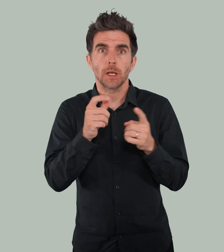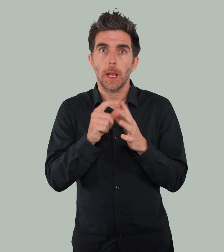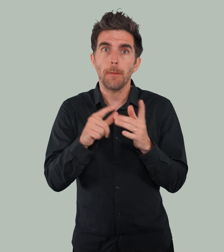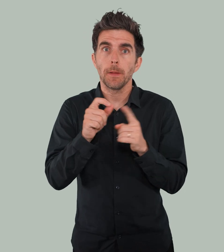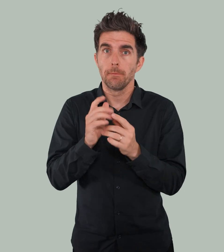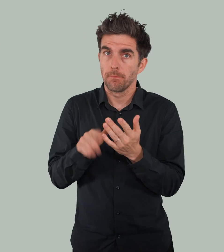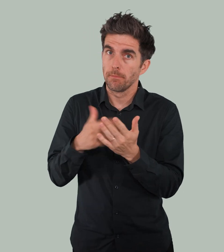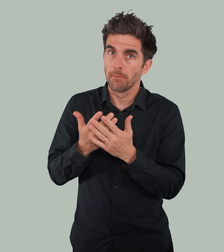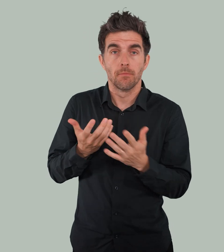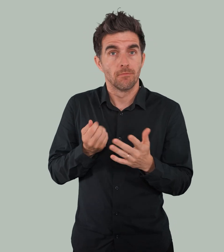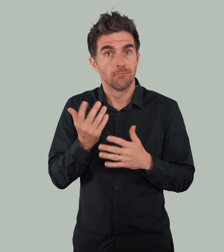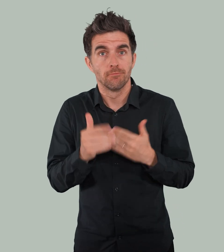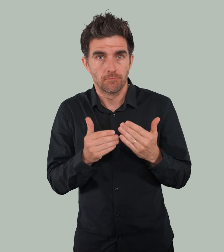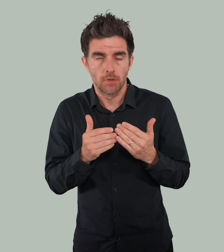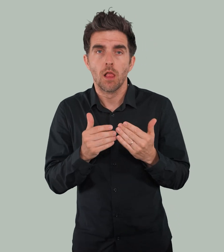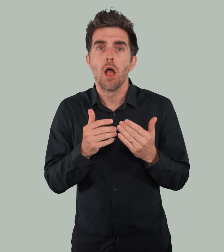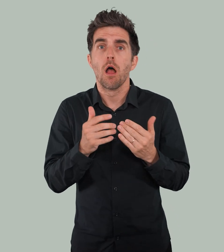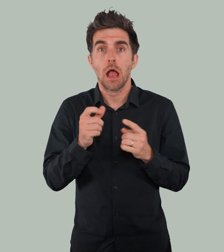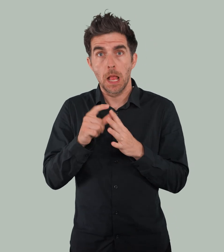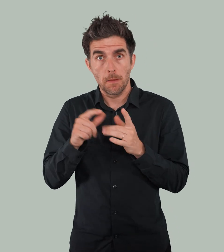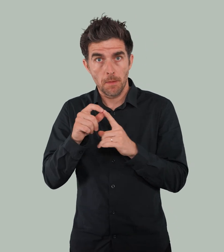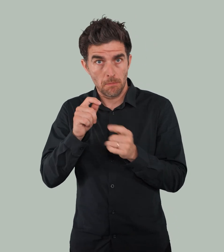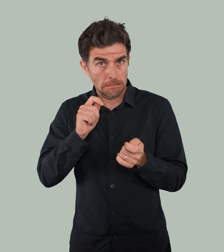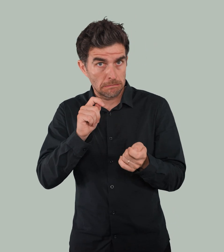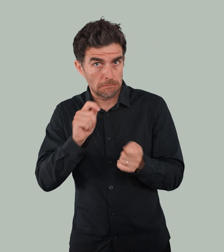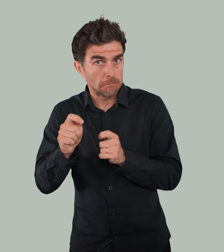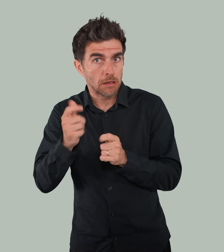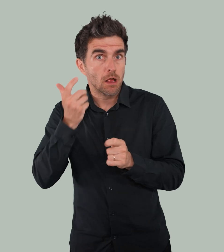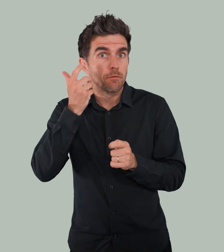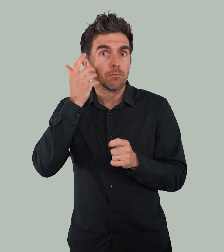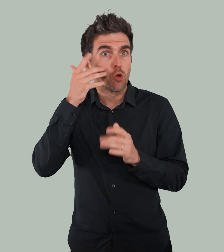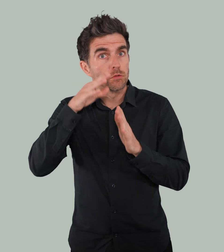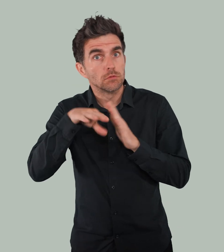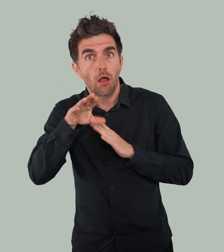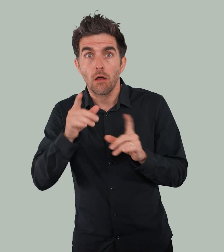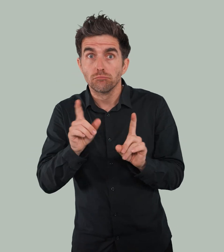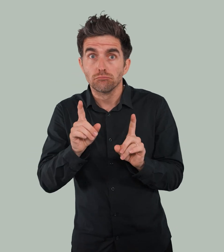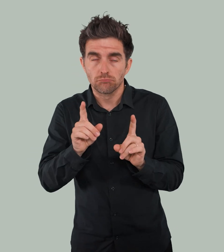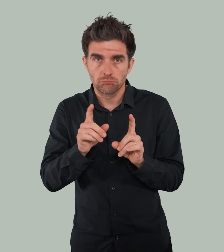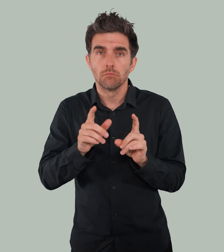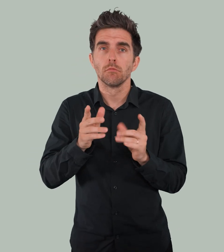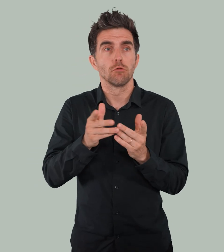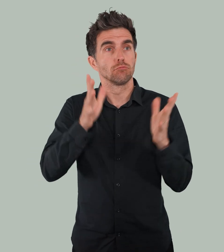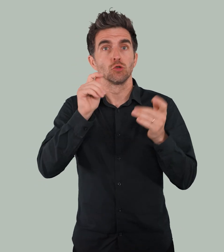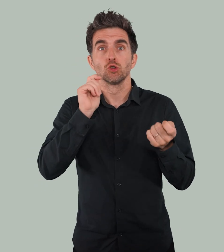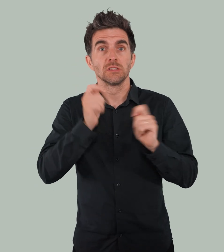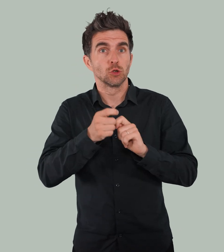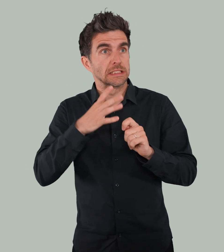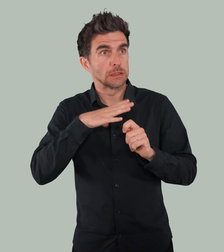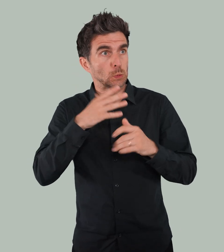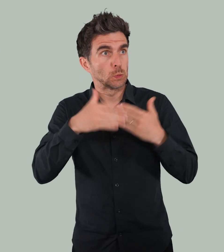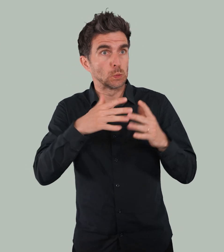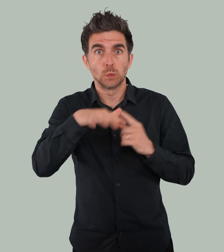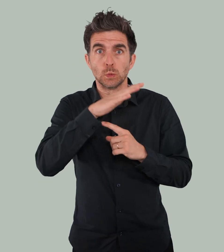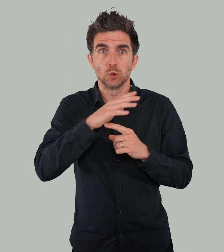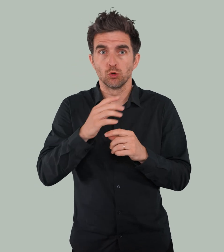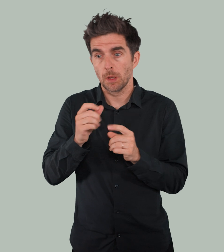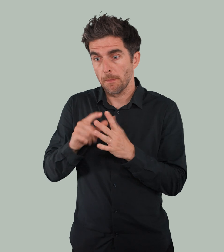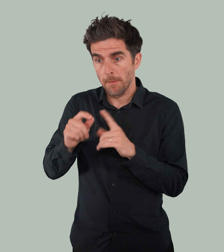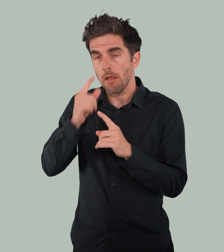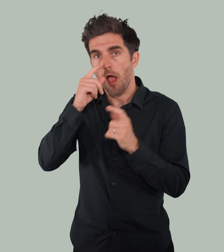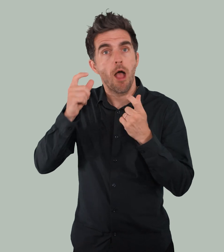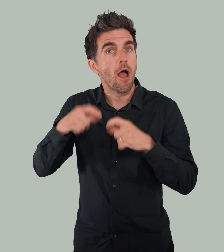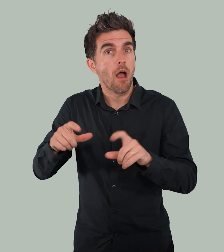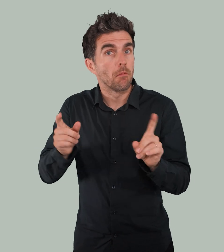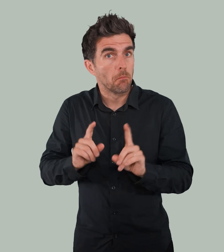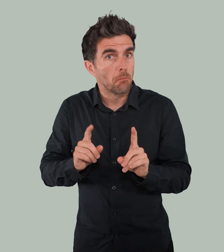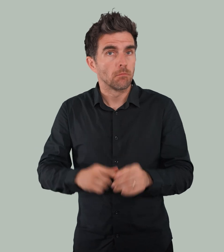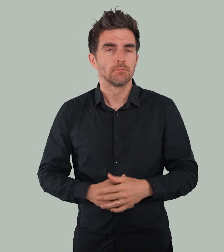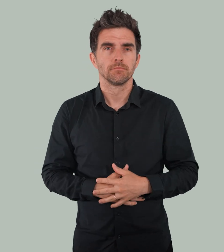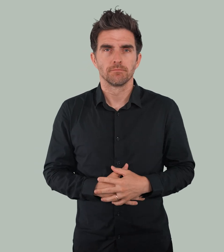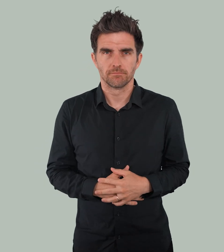PIP claimants, and how PIP adapts to the future and the wider changes needed to make PIP work.